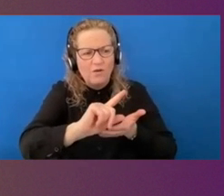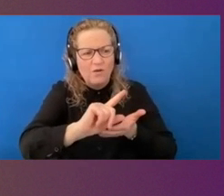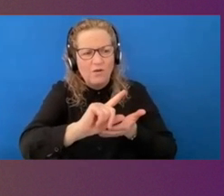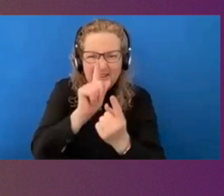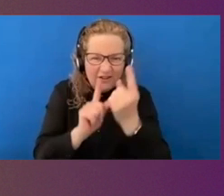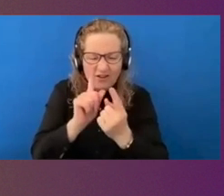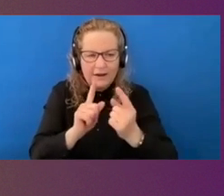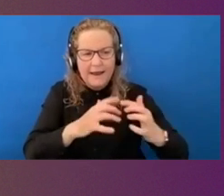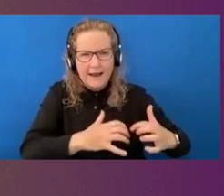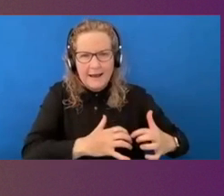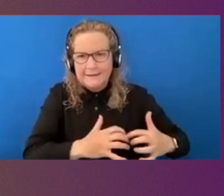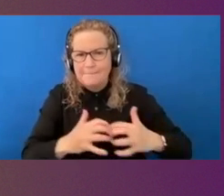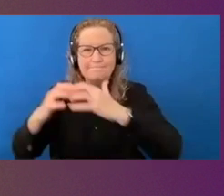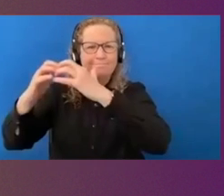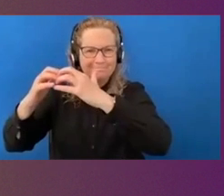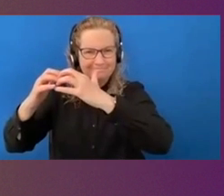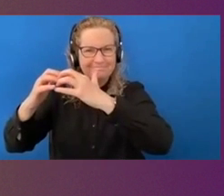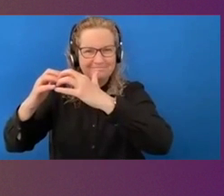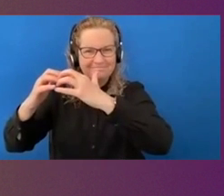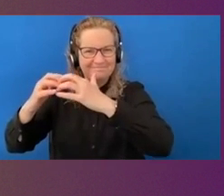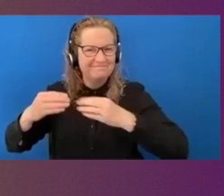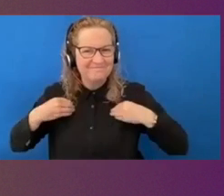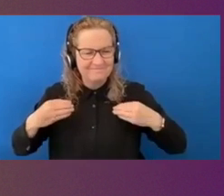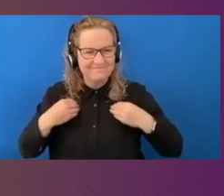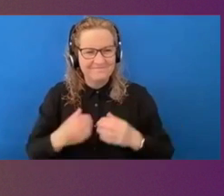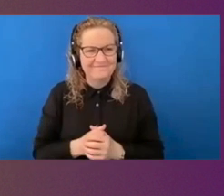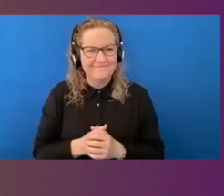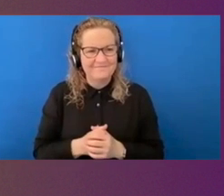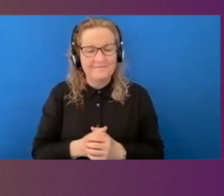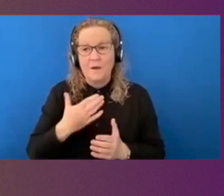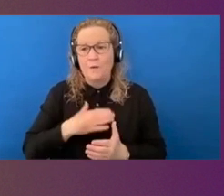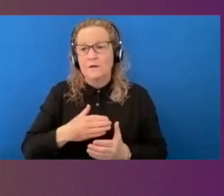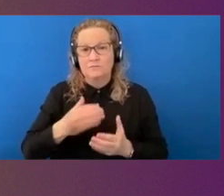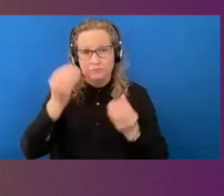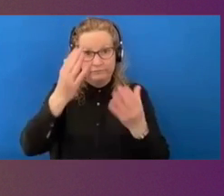now I want to take a minute and acknowledge that i'm speaking to you today from the land